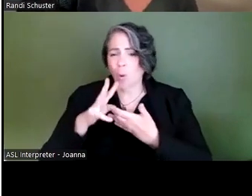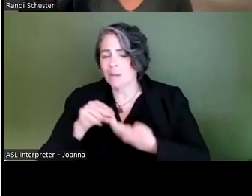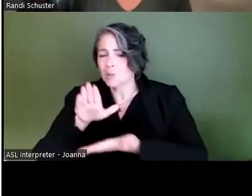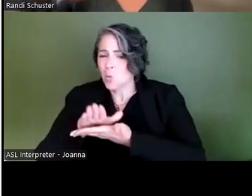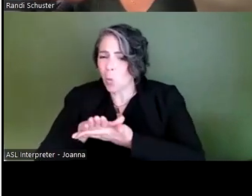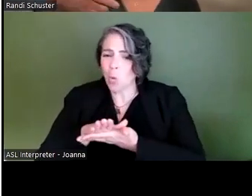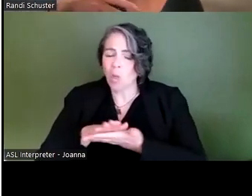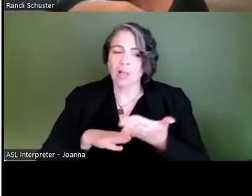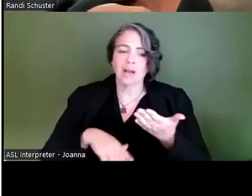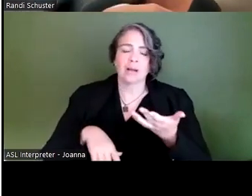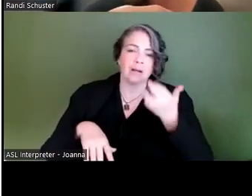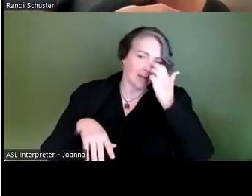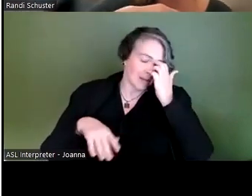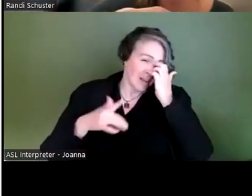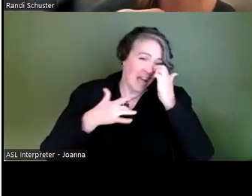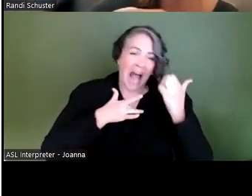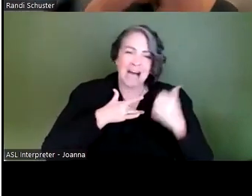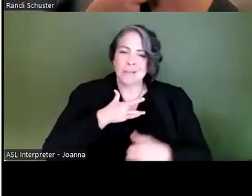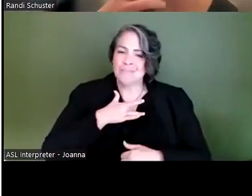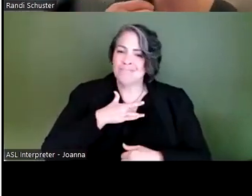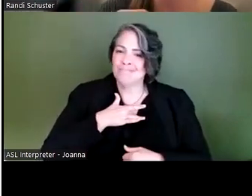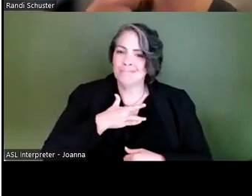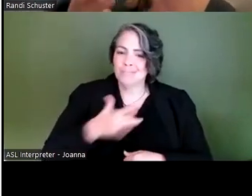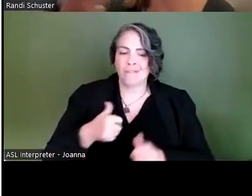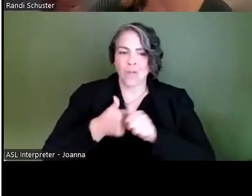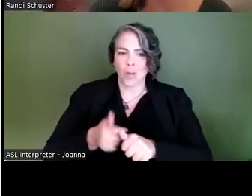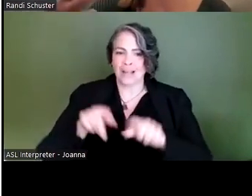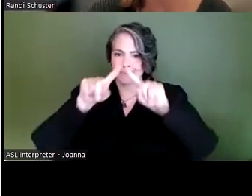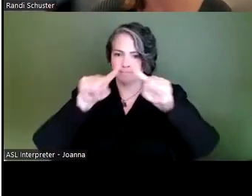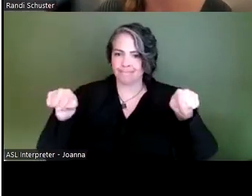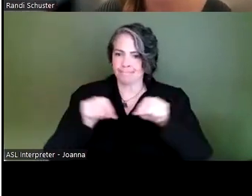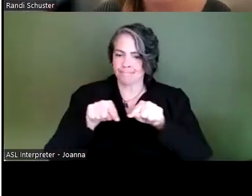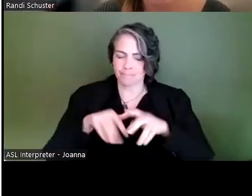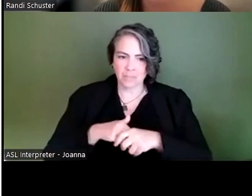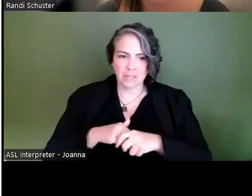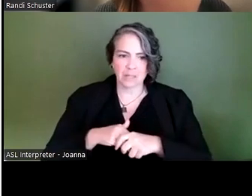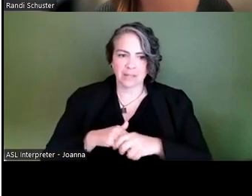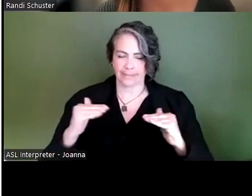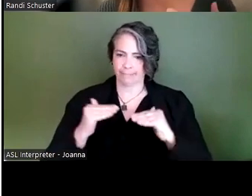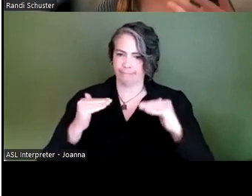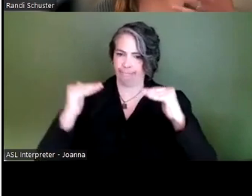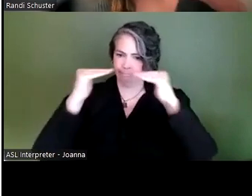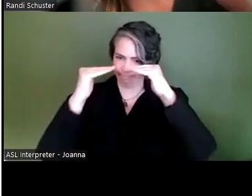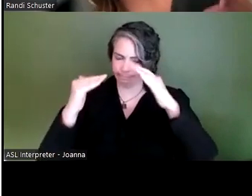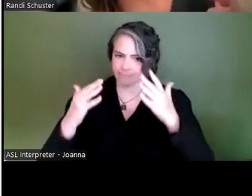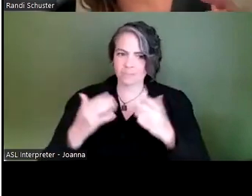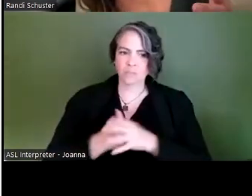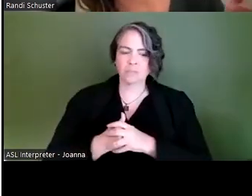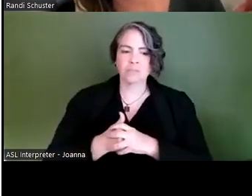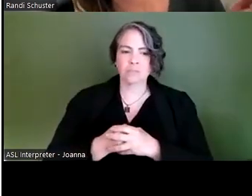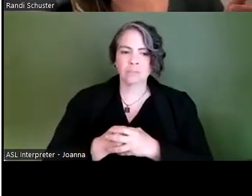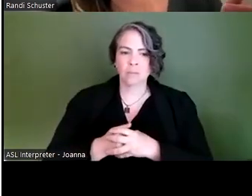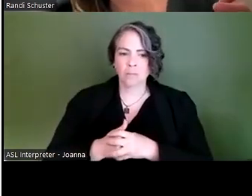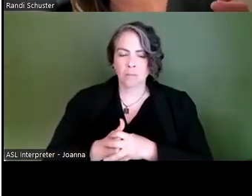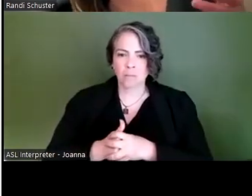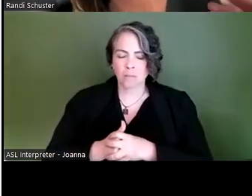organized along this pyramid, this multi-tiered system of support, which essentially and very